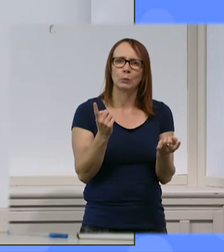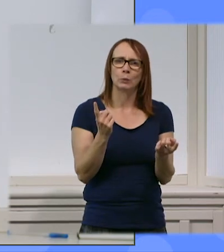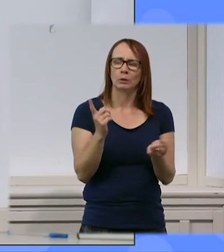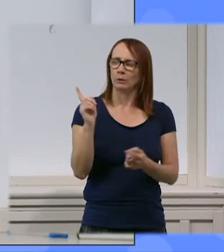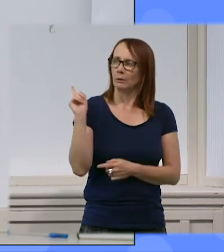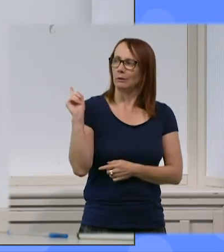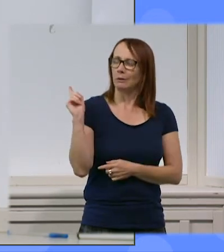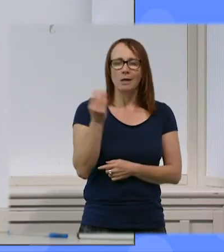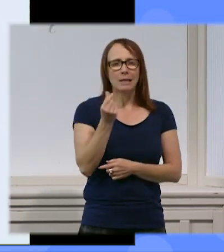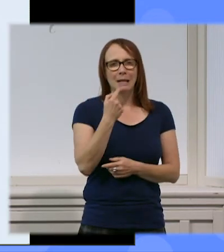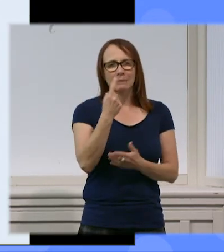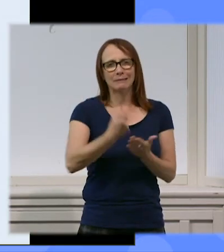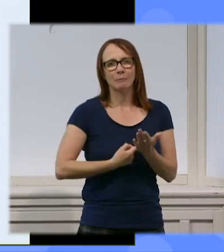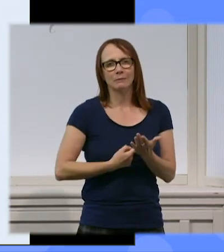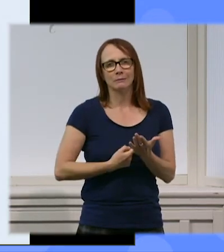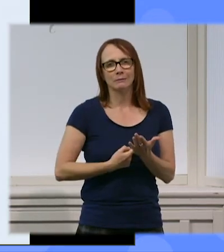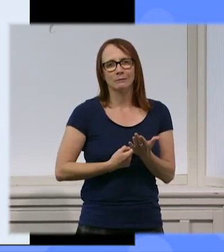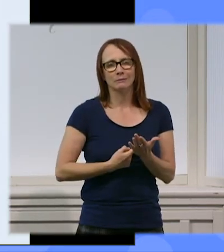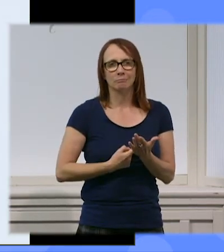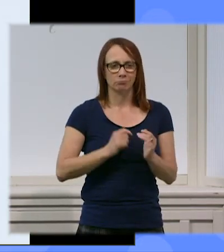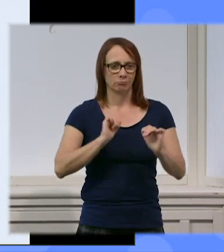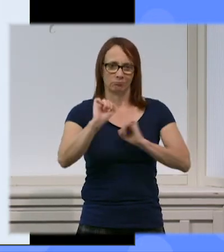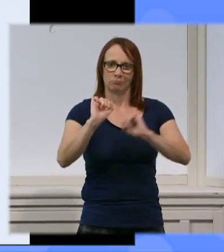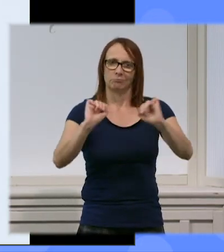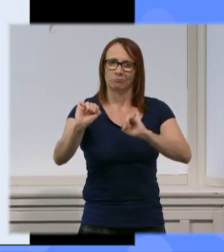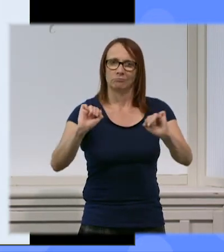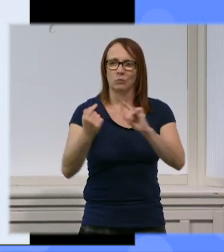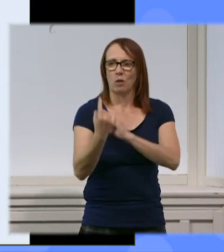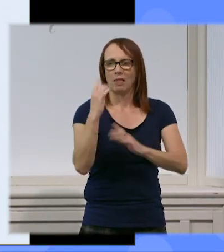the statements that again individual members last weekend used to craft your